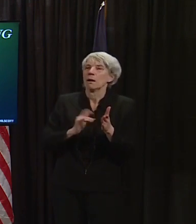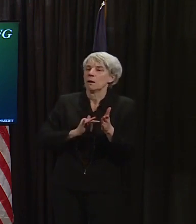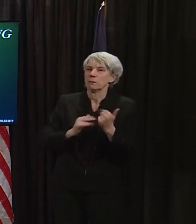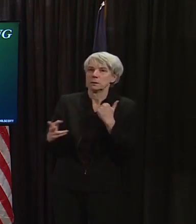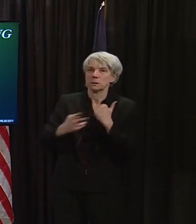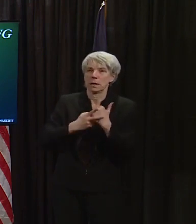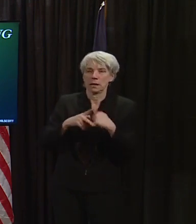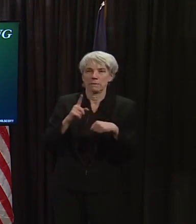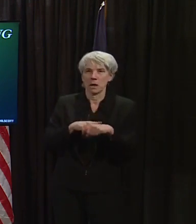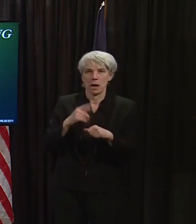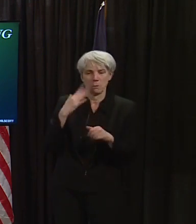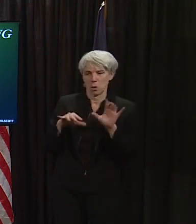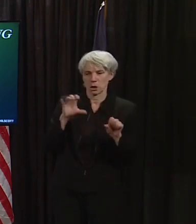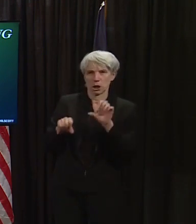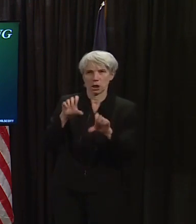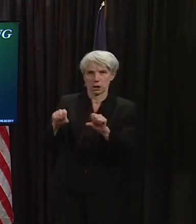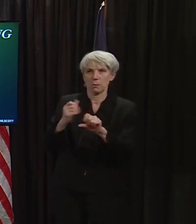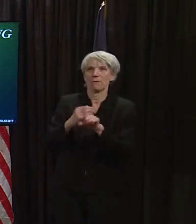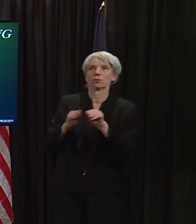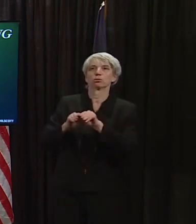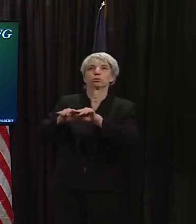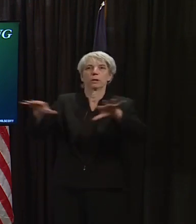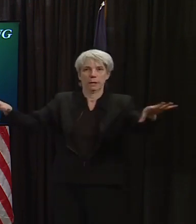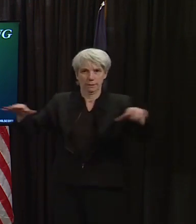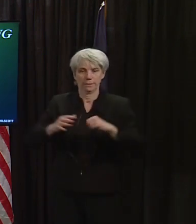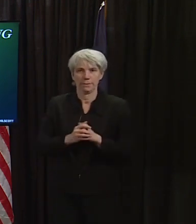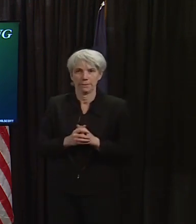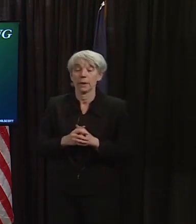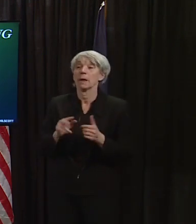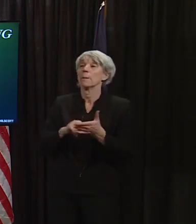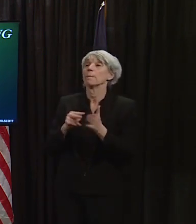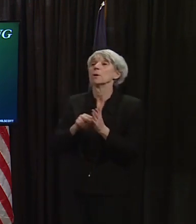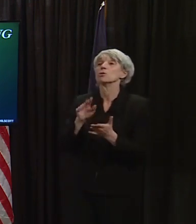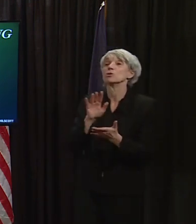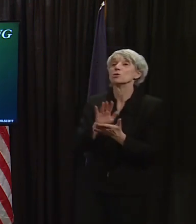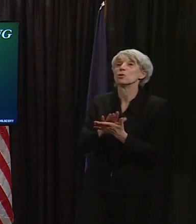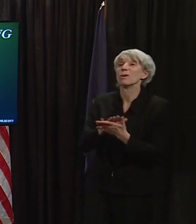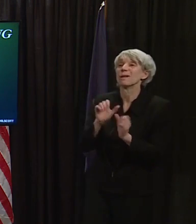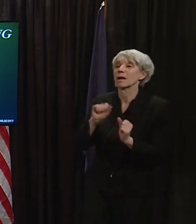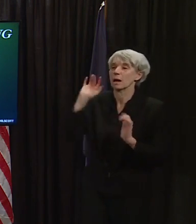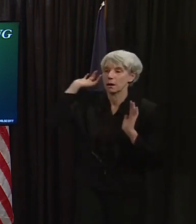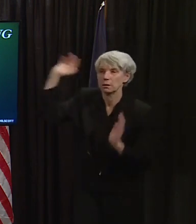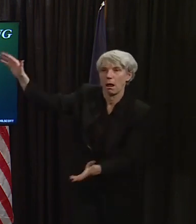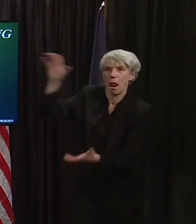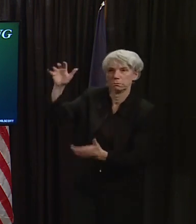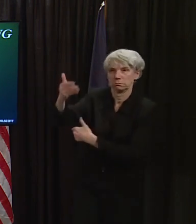more responsive. Schools will be able to distribute test kits to unvaccinated